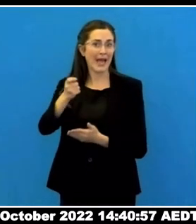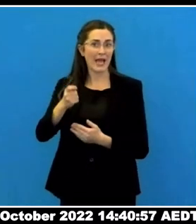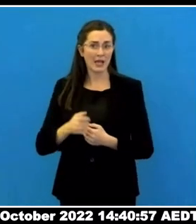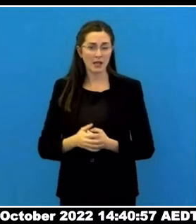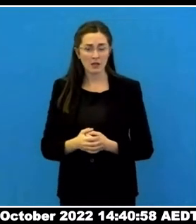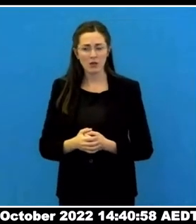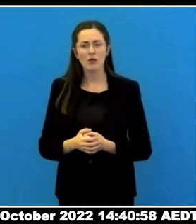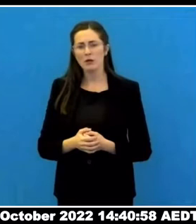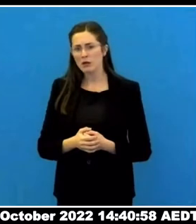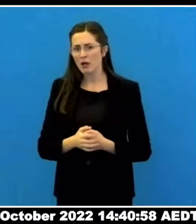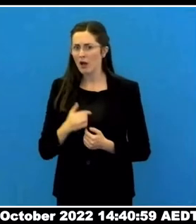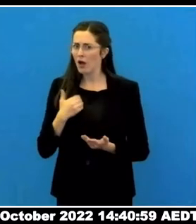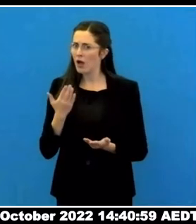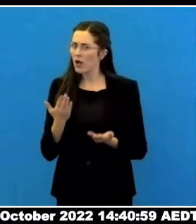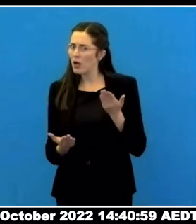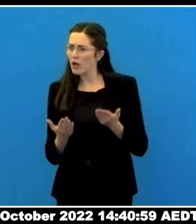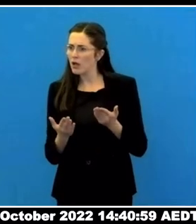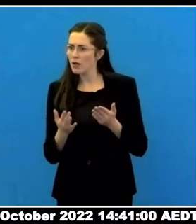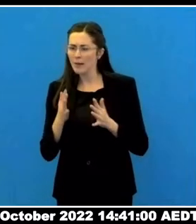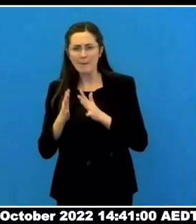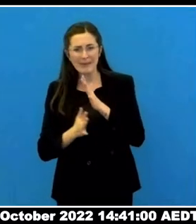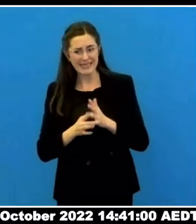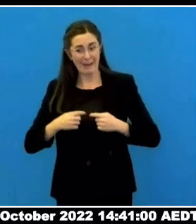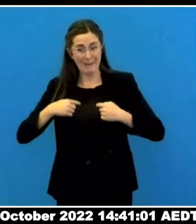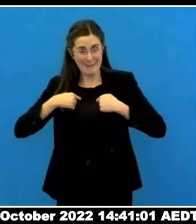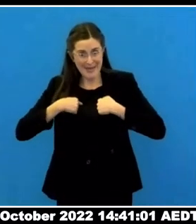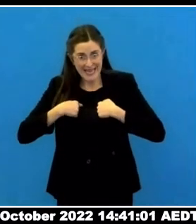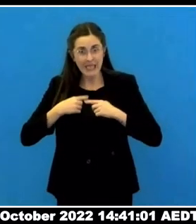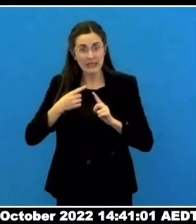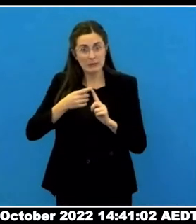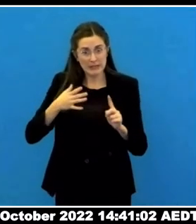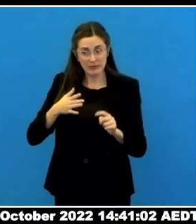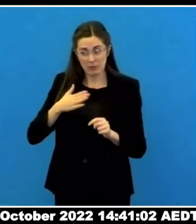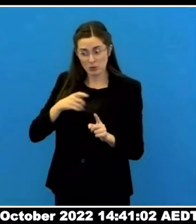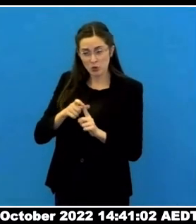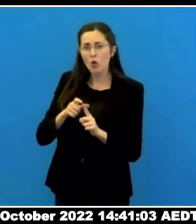I'm not sure if she was talking about my case specifically or that the NDIS